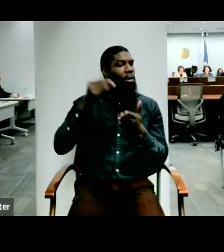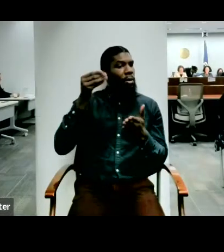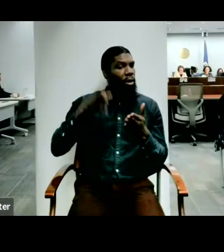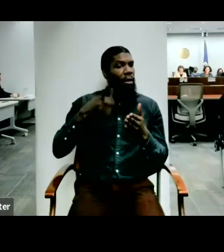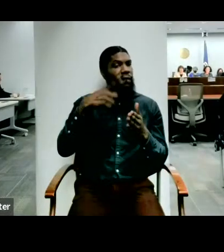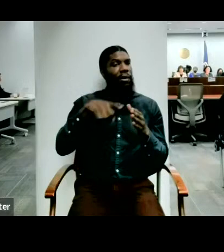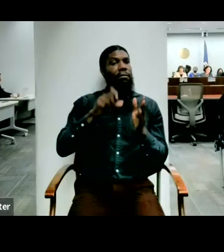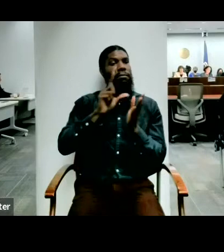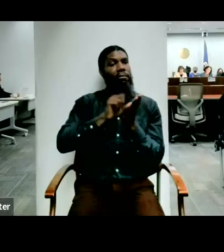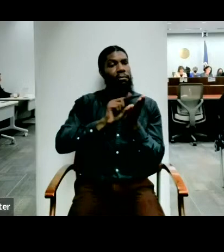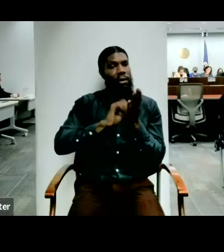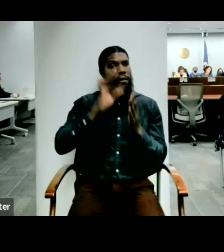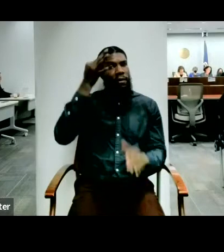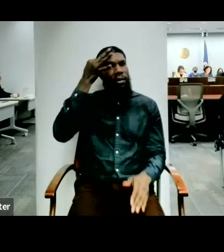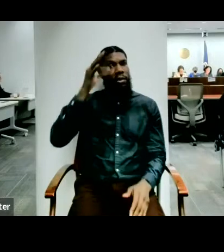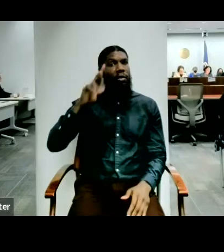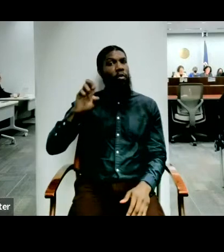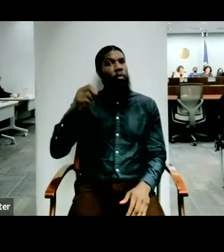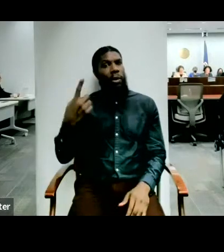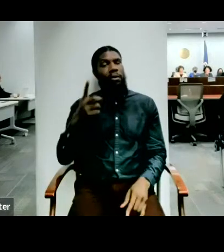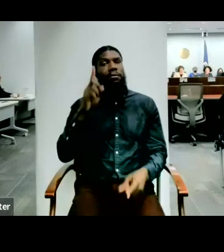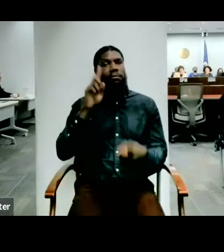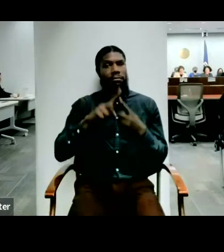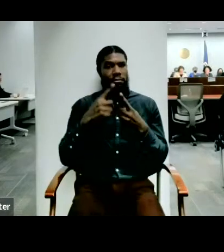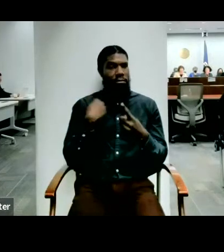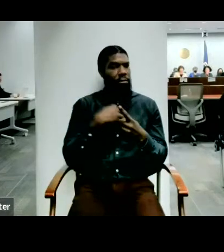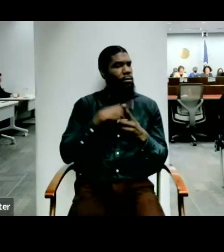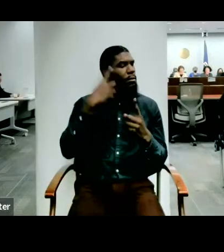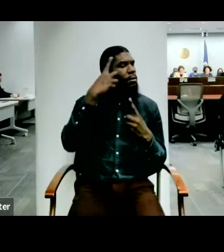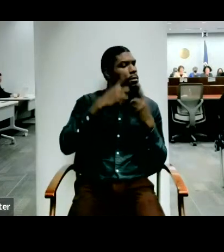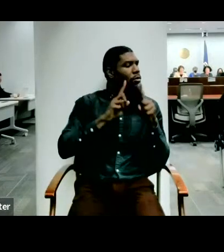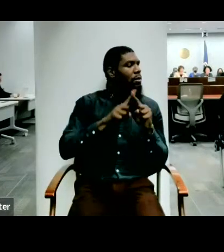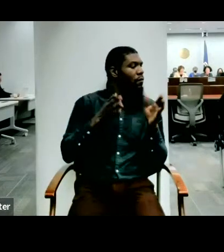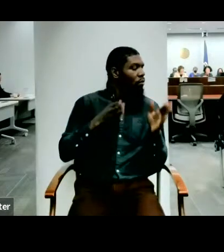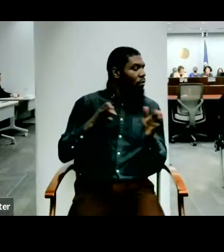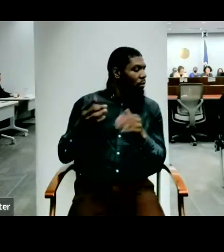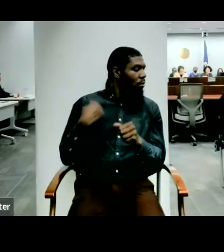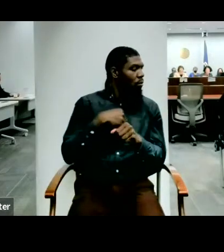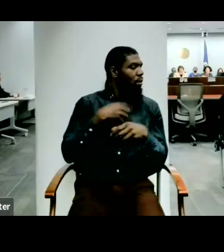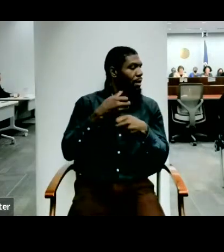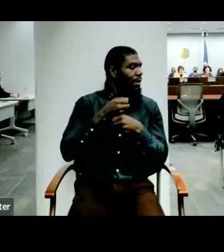until we consider whether there are ways that we can get the word out more